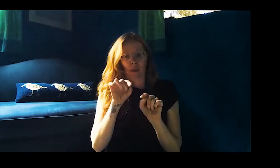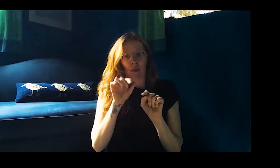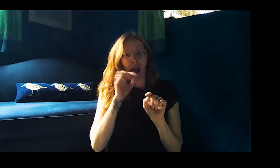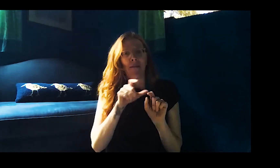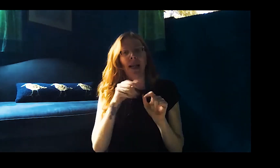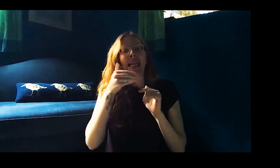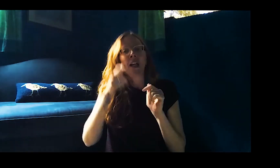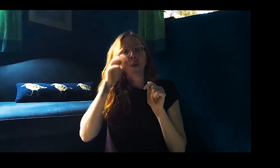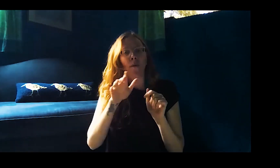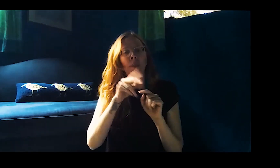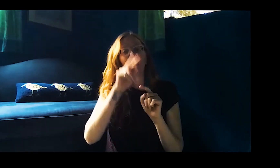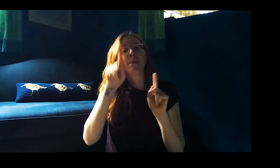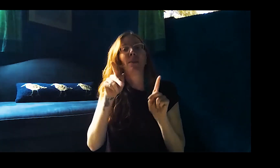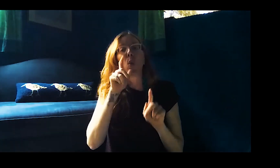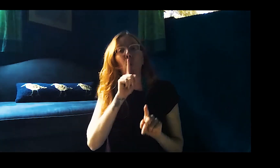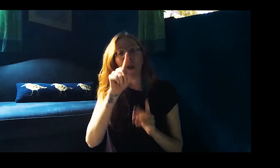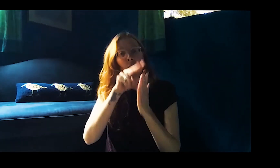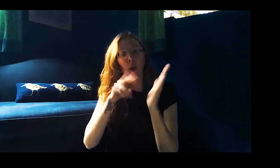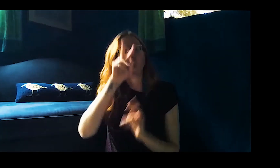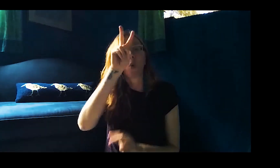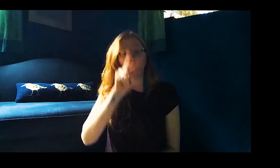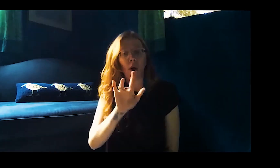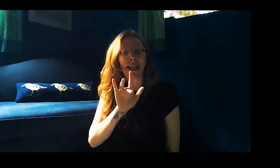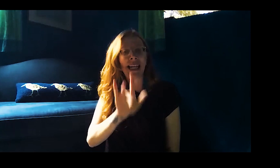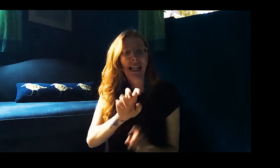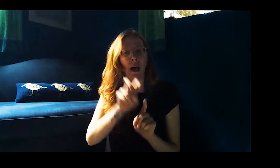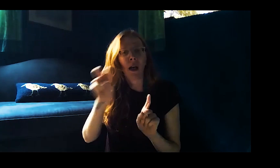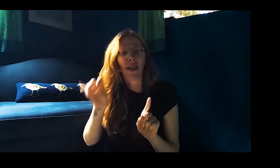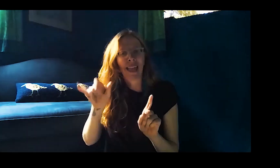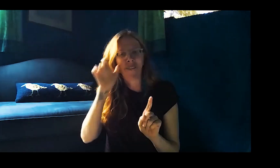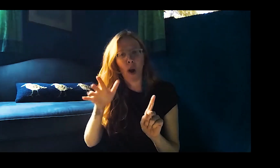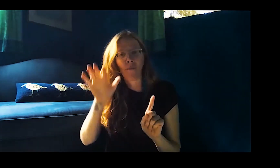you click on mine that'll bring you to the next photograph - female deaf photographer